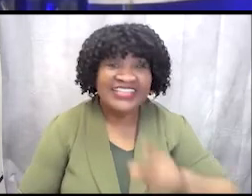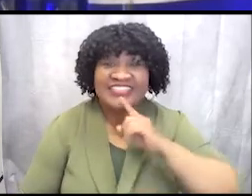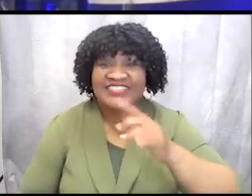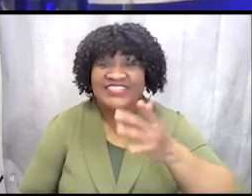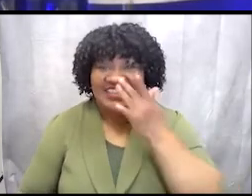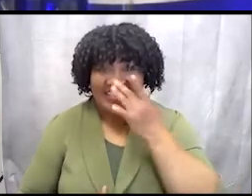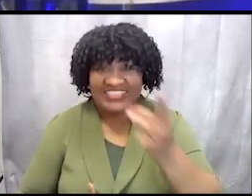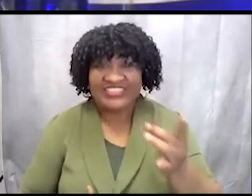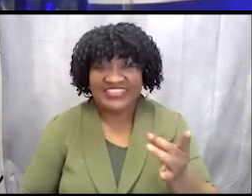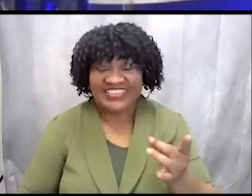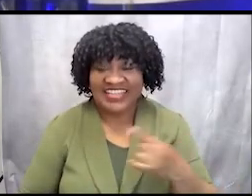I was thinking...